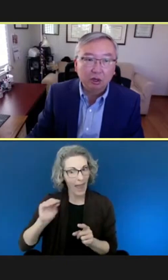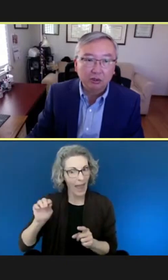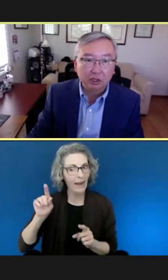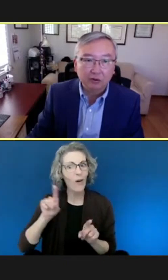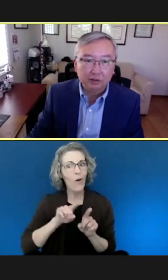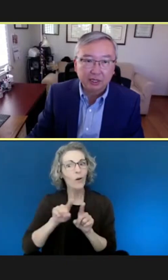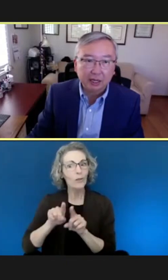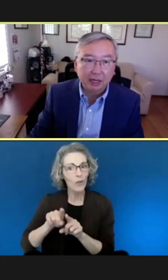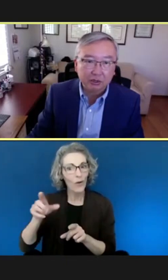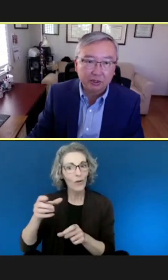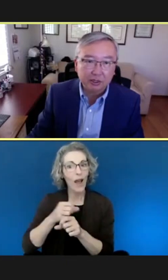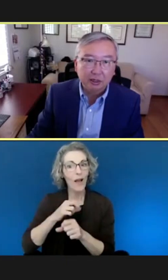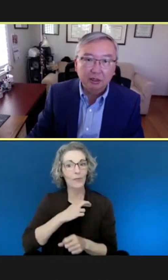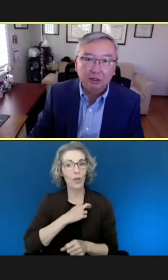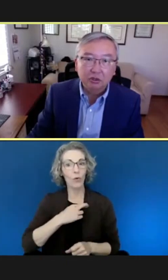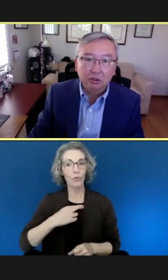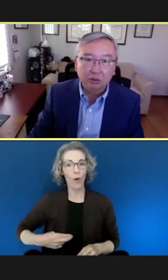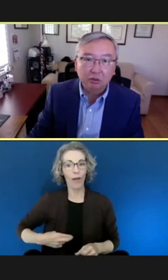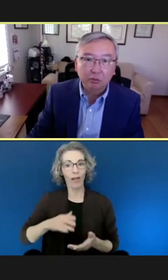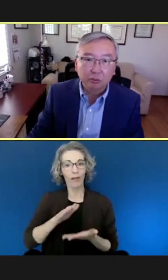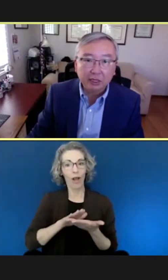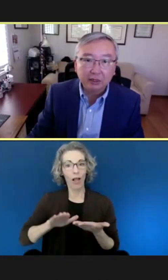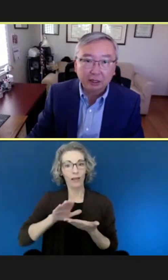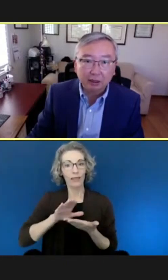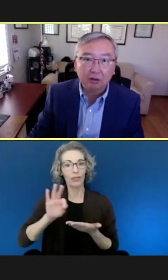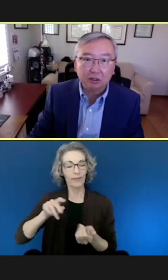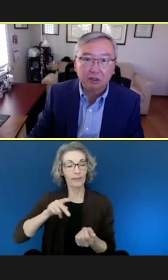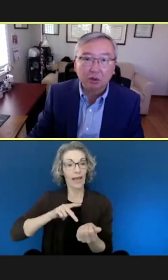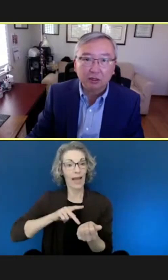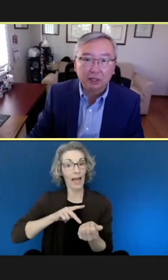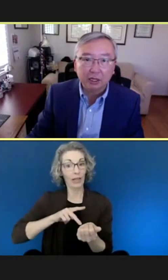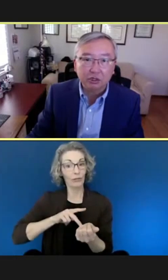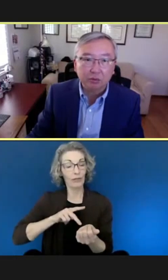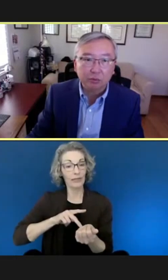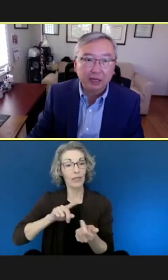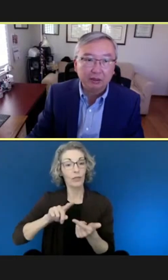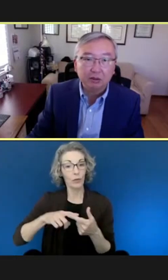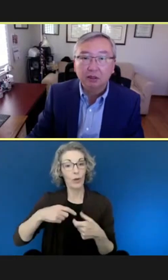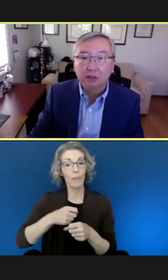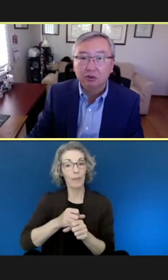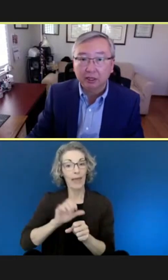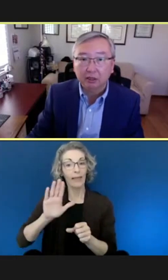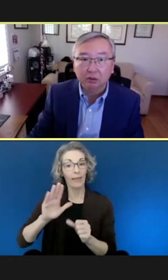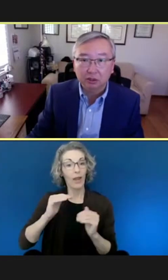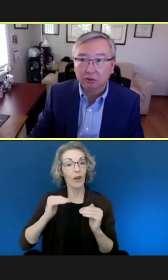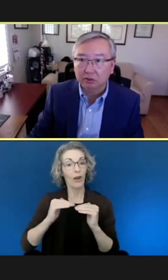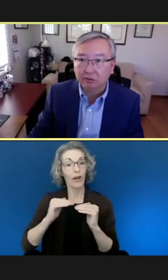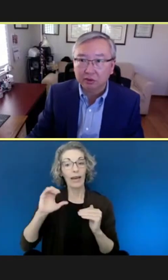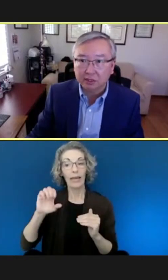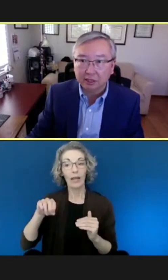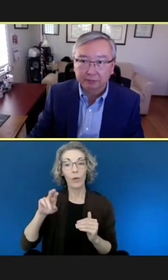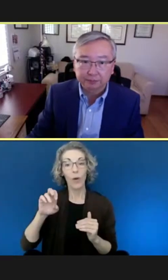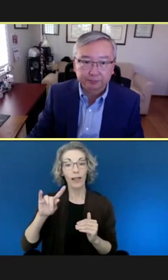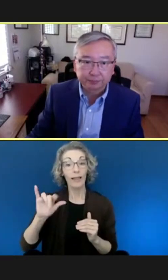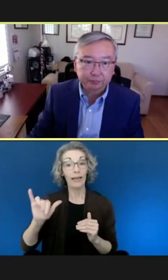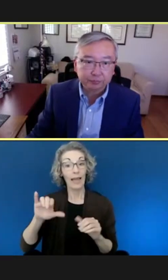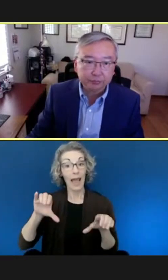Psychiatrists to make their Equality Action Plan to include neurodiversity.